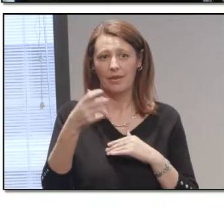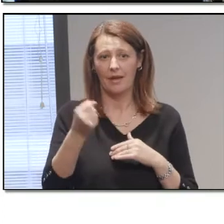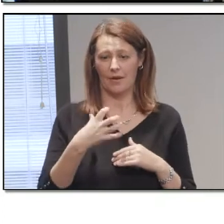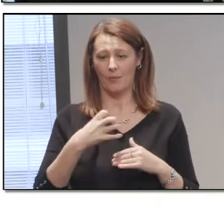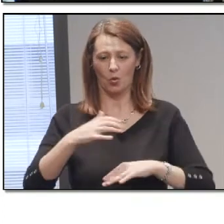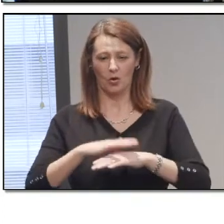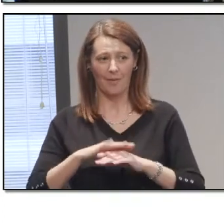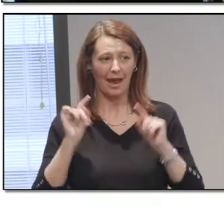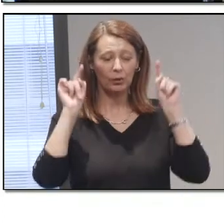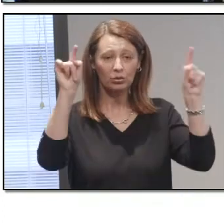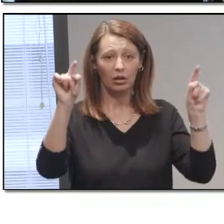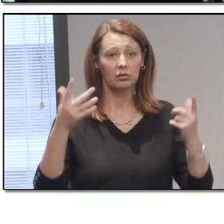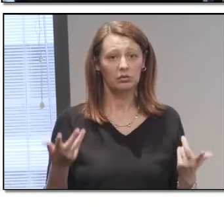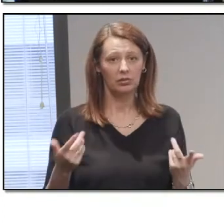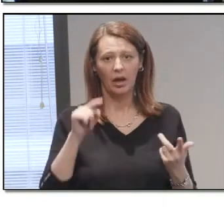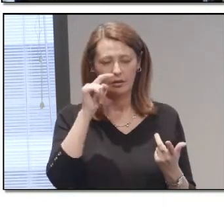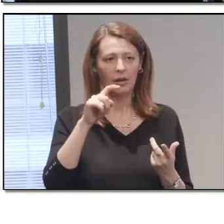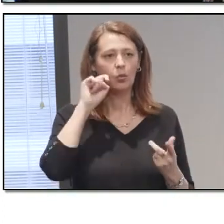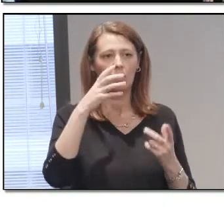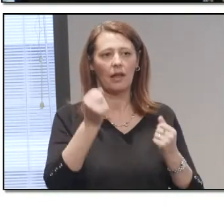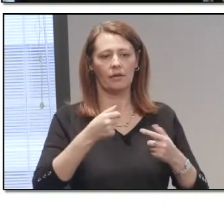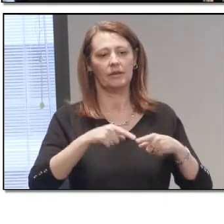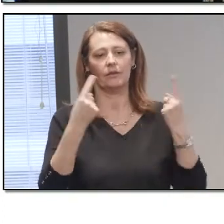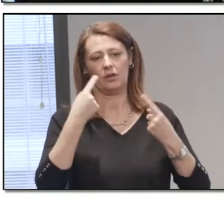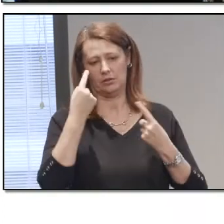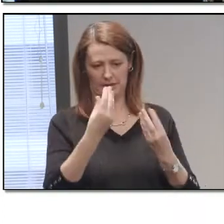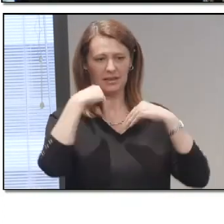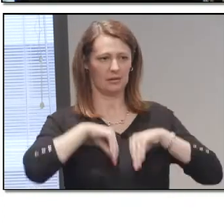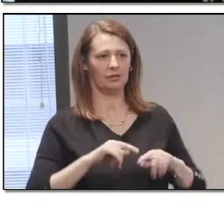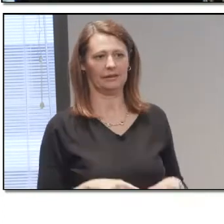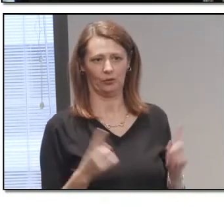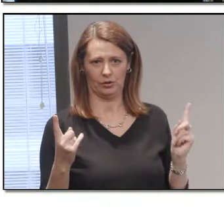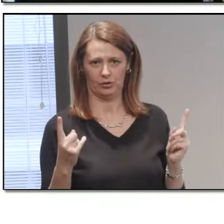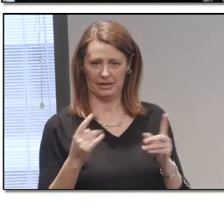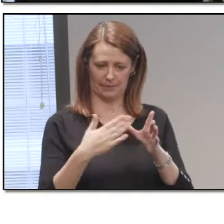time outdoors which introduce different exposures depending on what they are doing and how they are